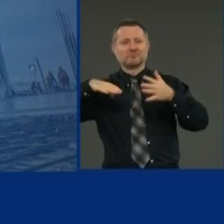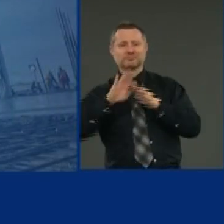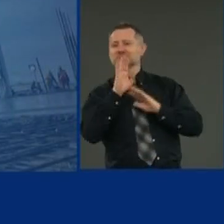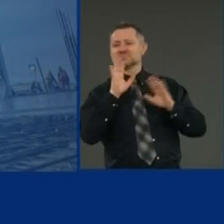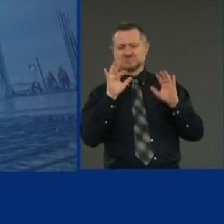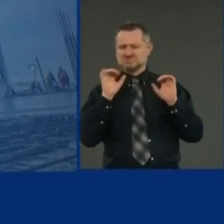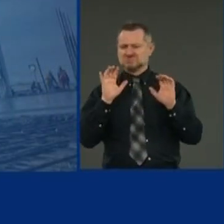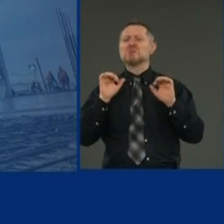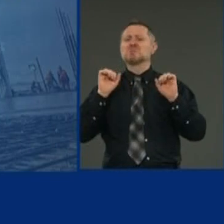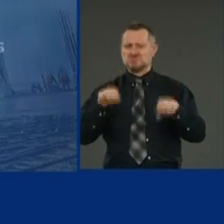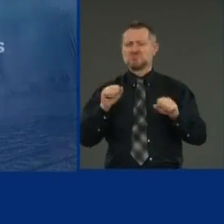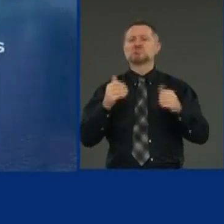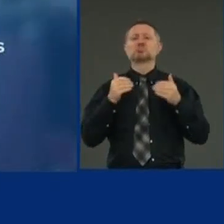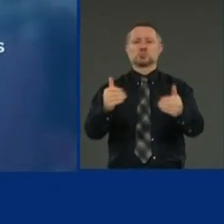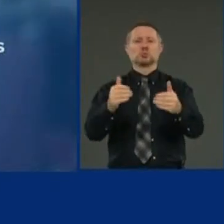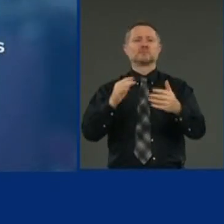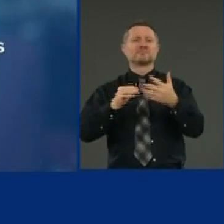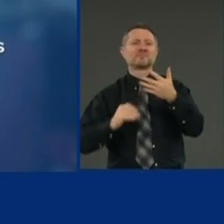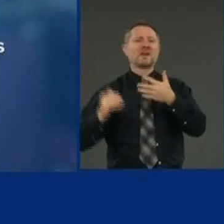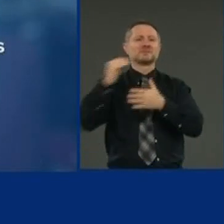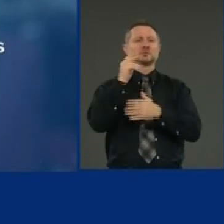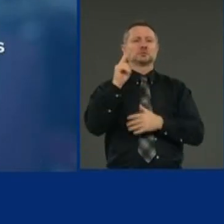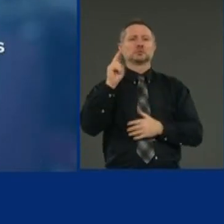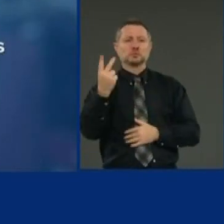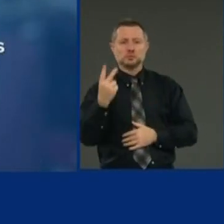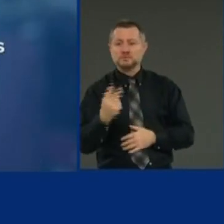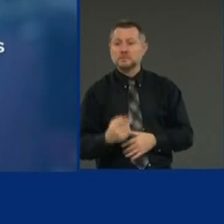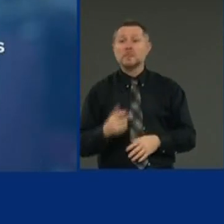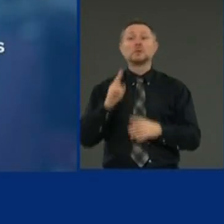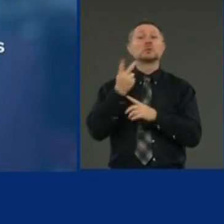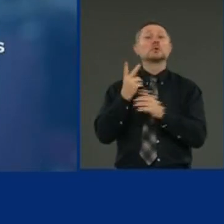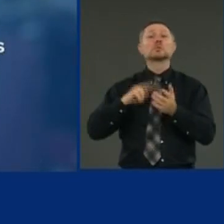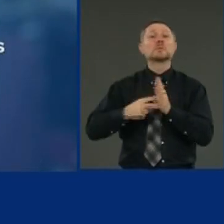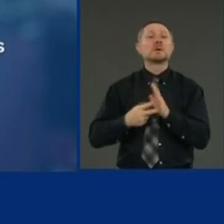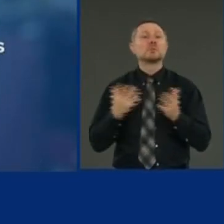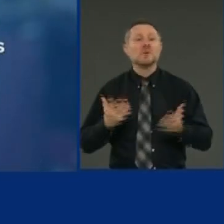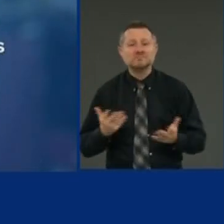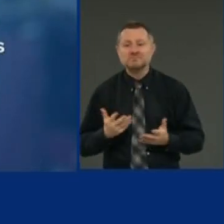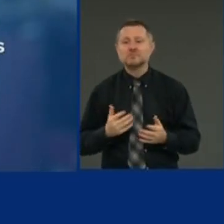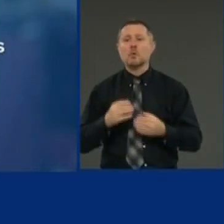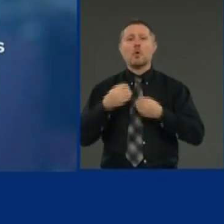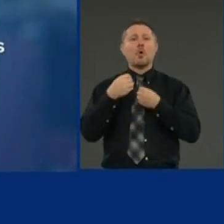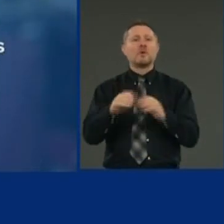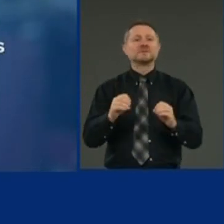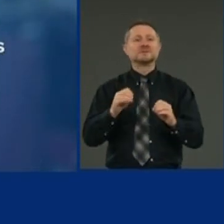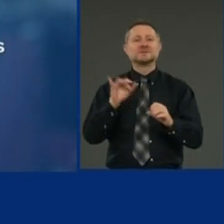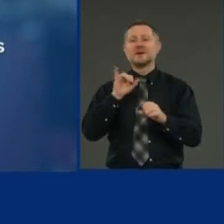BECAUSE PEOPLE HAVE BEEN SMART AND HAVEN'T SEEN THE SPIKE.